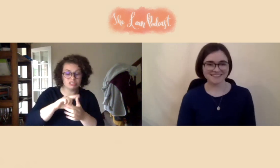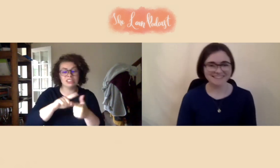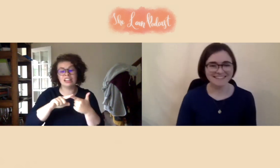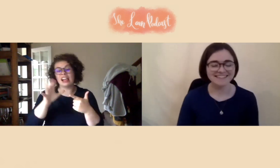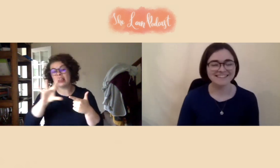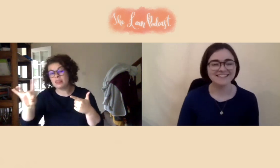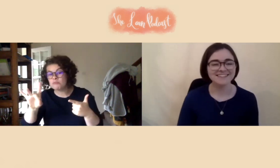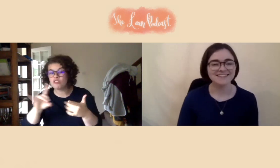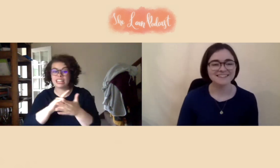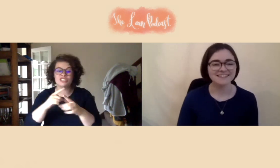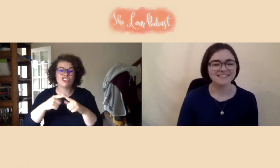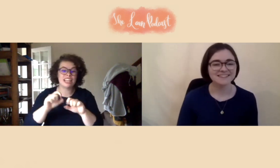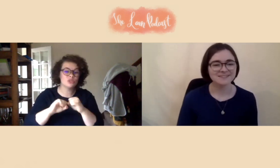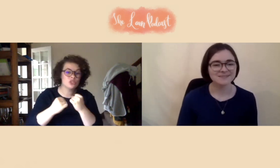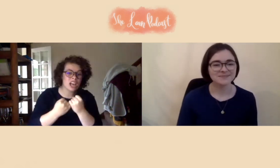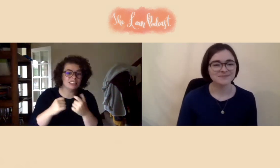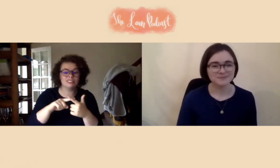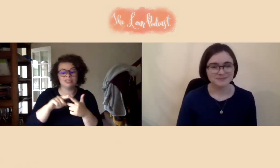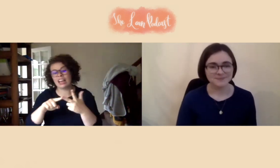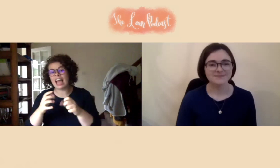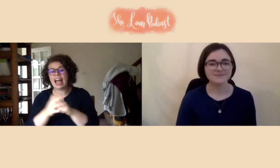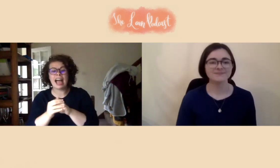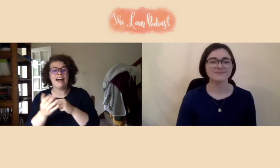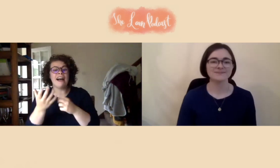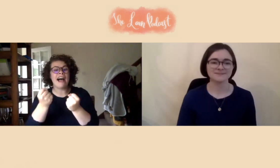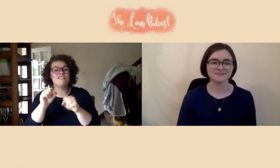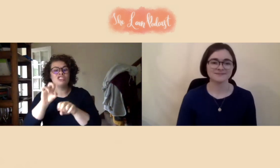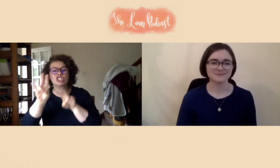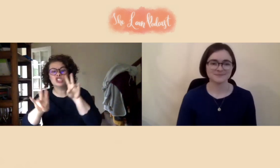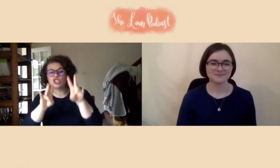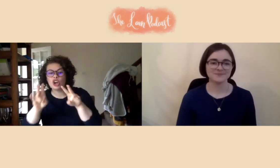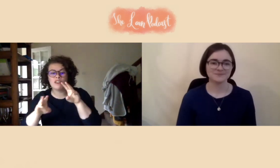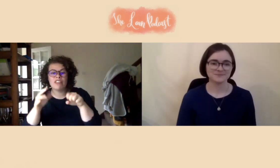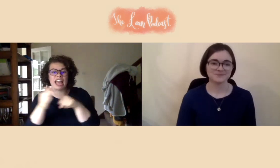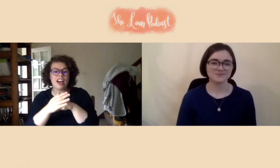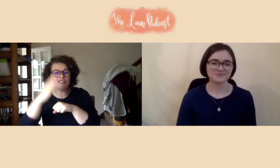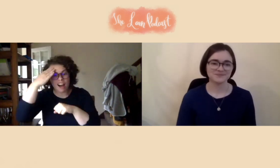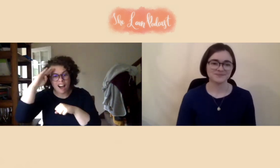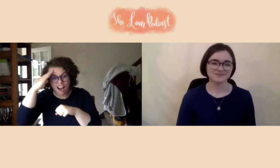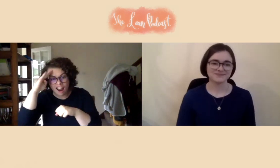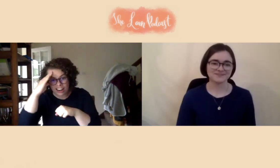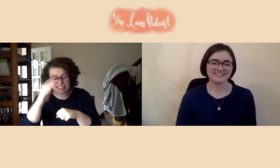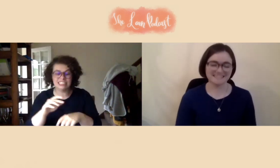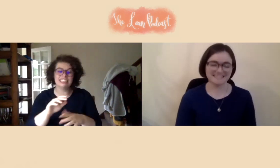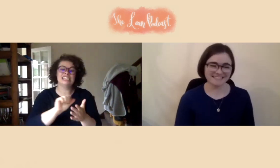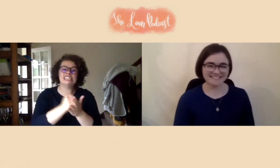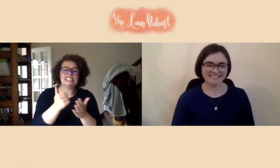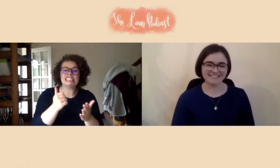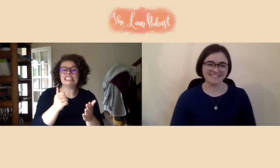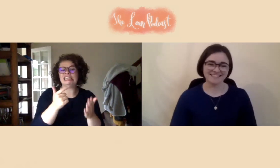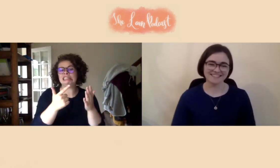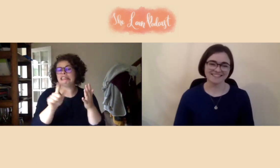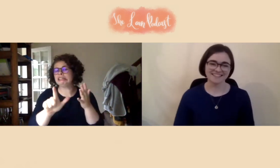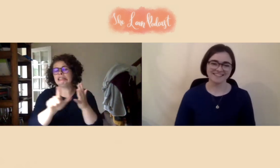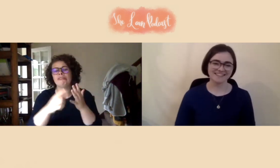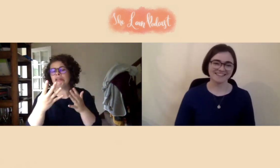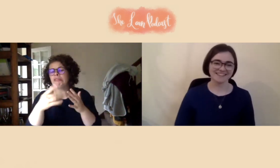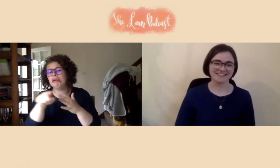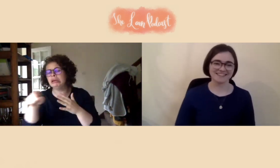Civil Survey of County Limerick 1654 to 1670," whatever. Yeah, yeah.